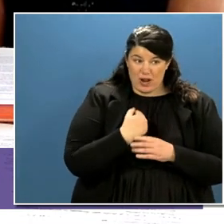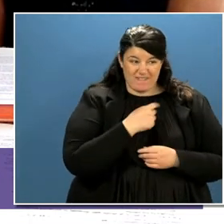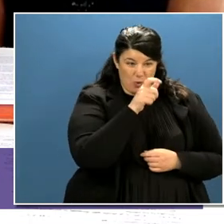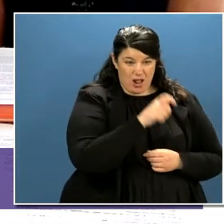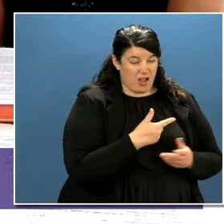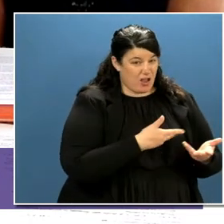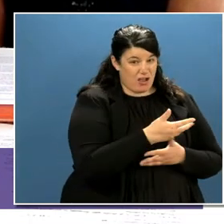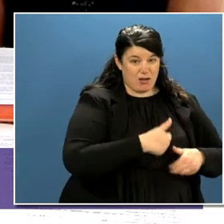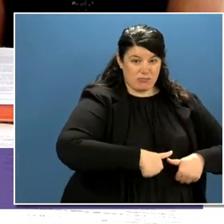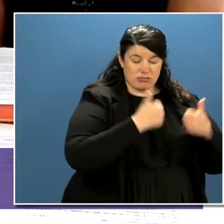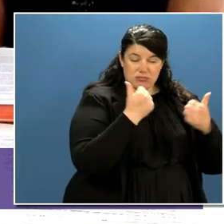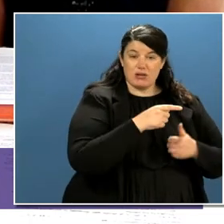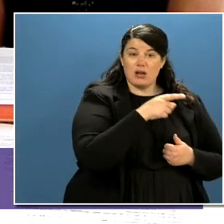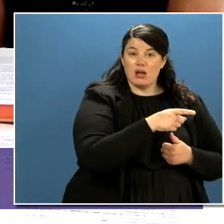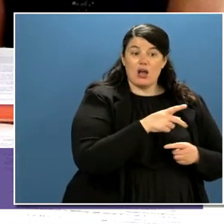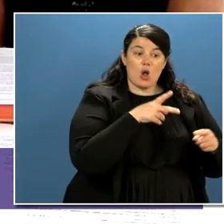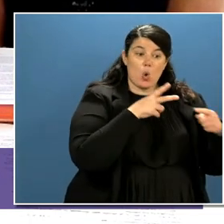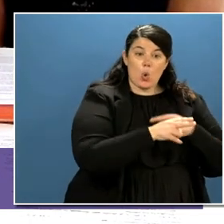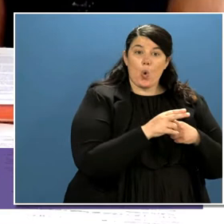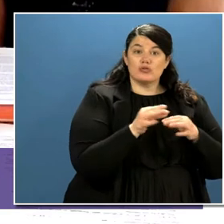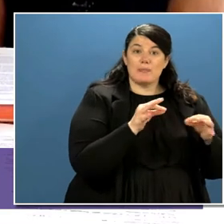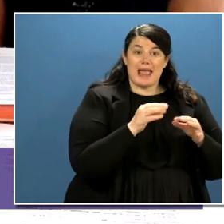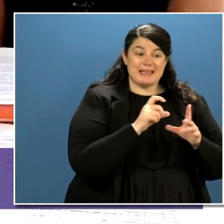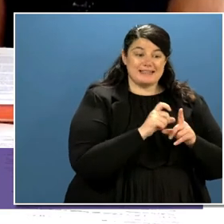launched a plan in December, International Day of People with